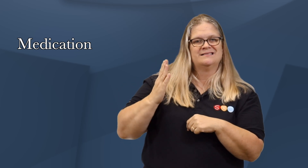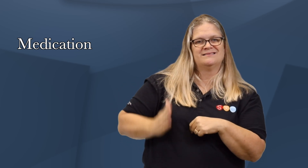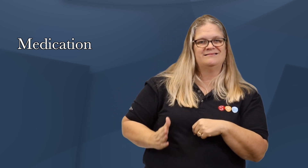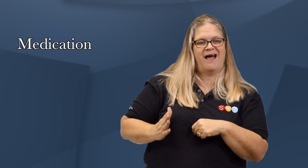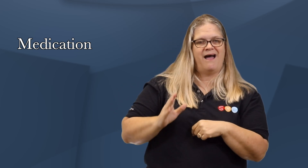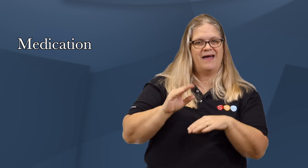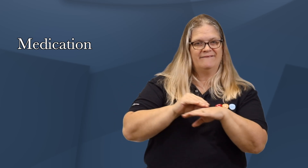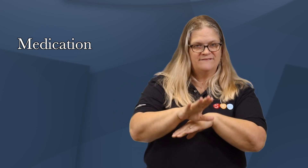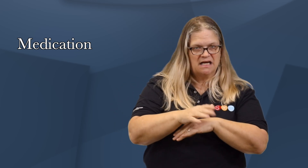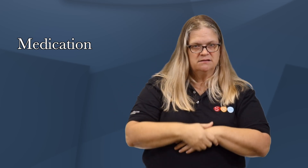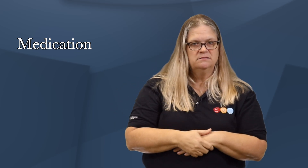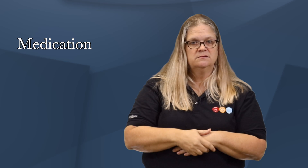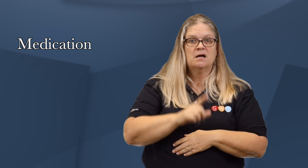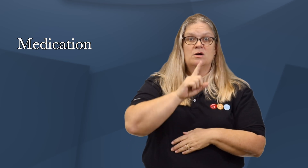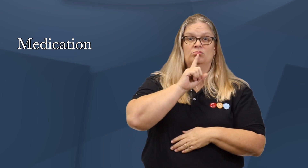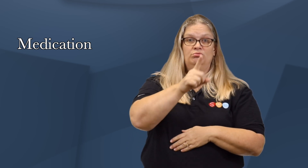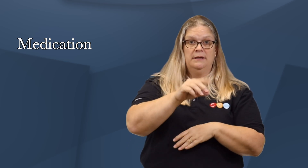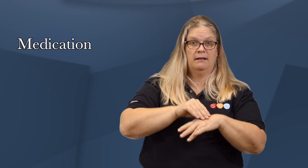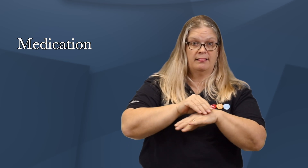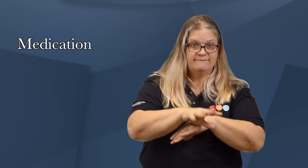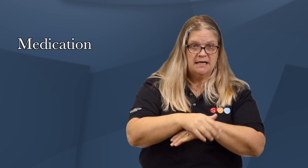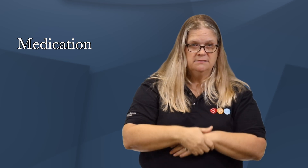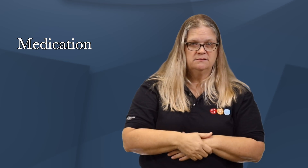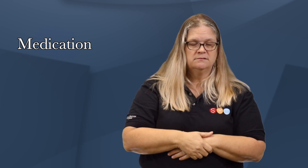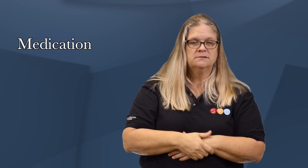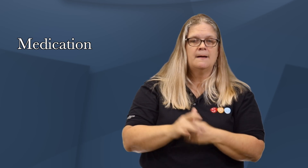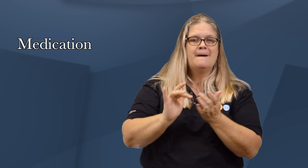the side effects, the real effects.